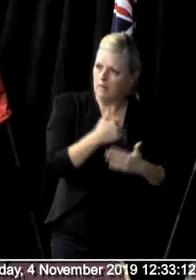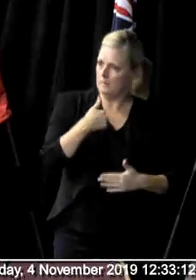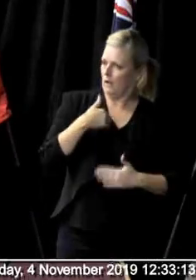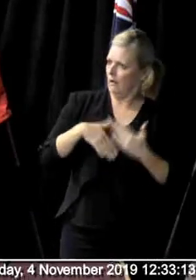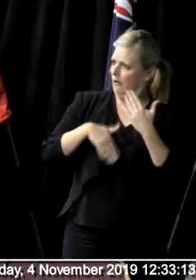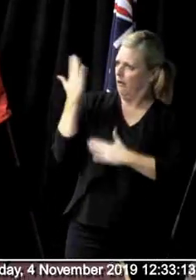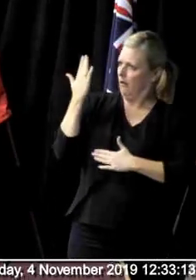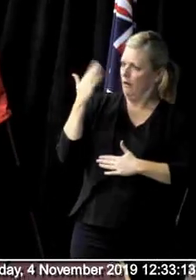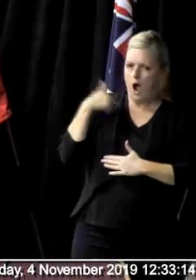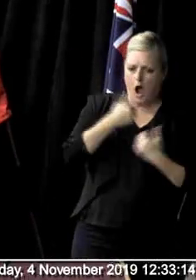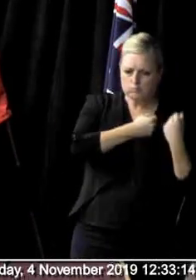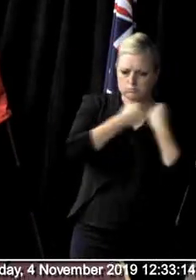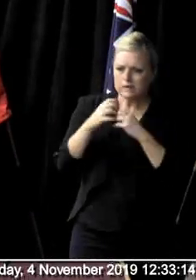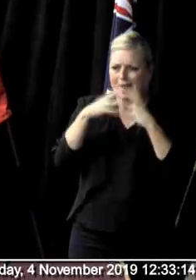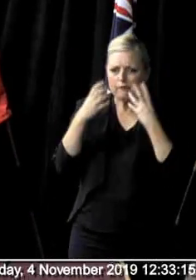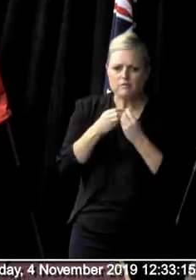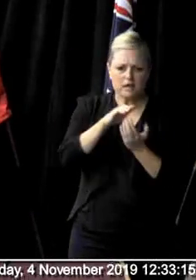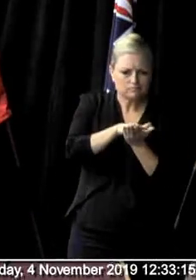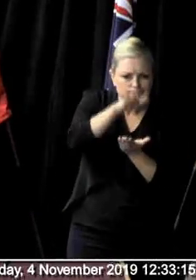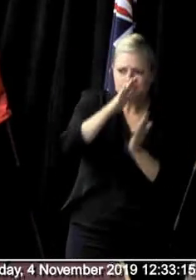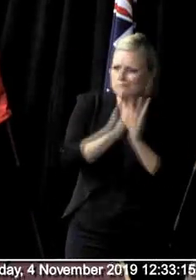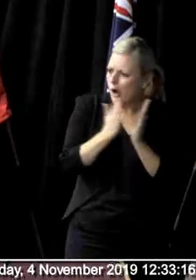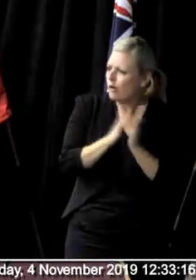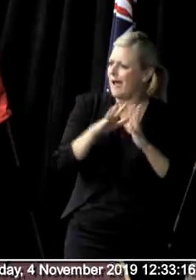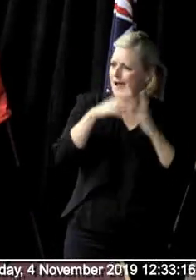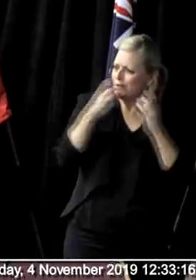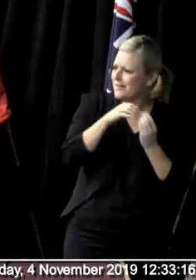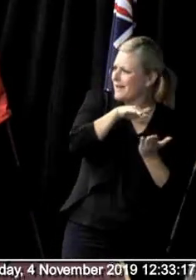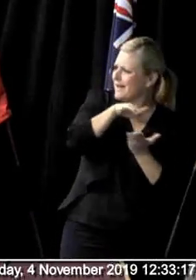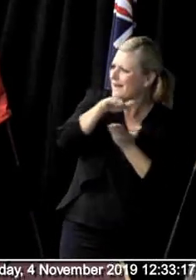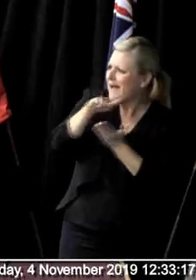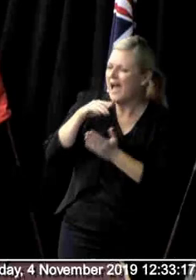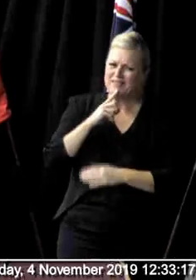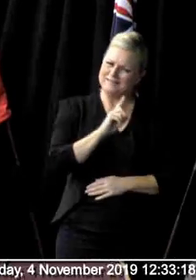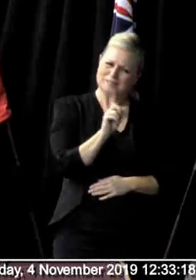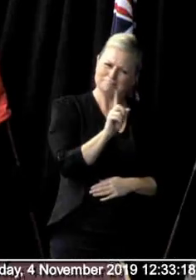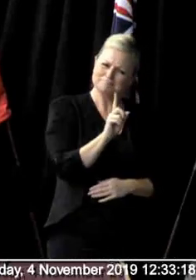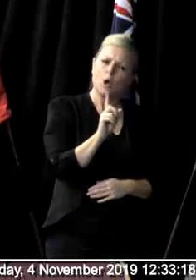from the old school and they just said, “No, it’s just about education here.”